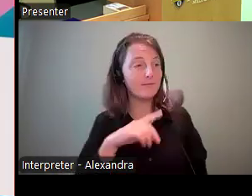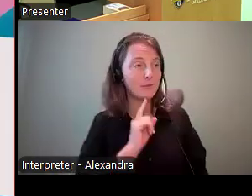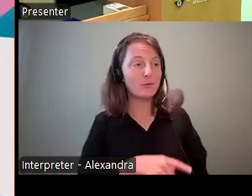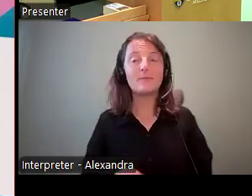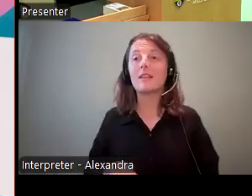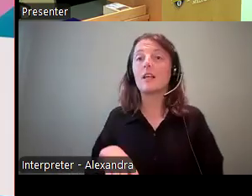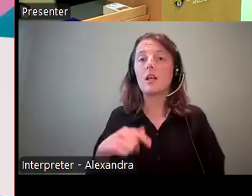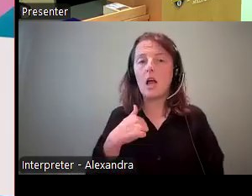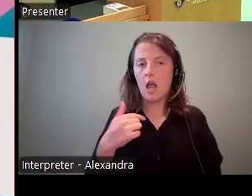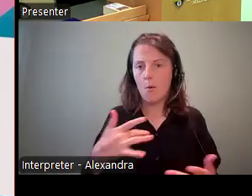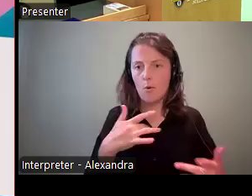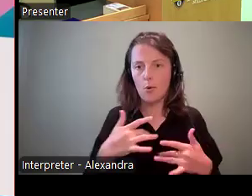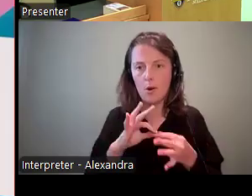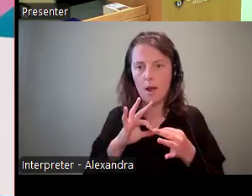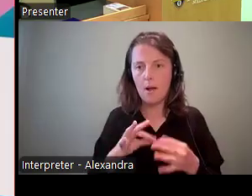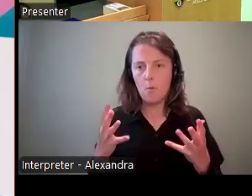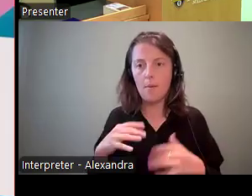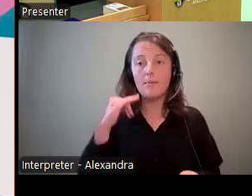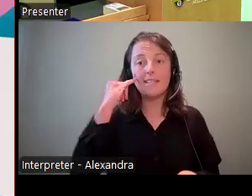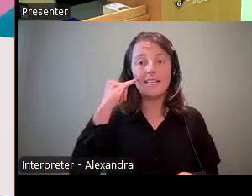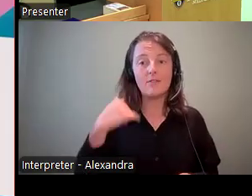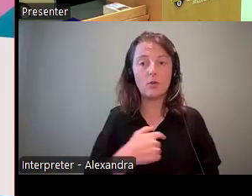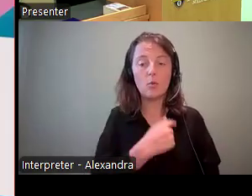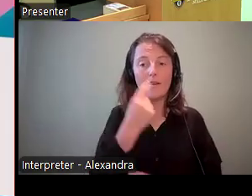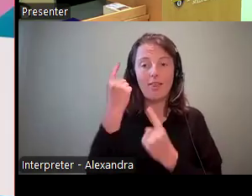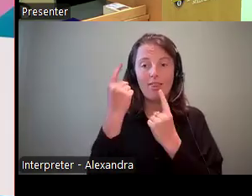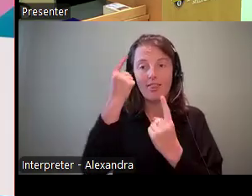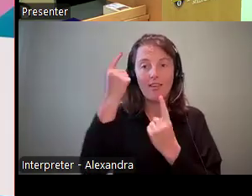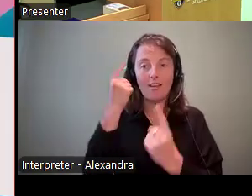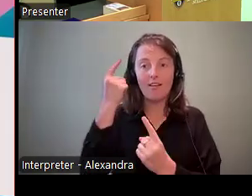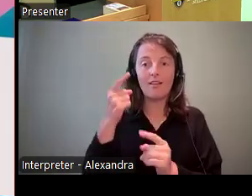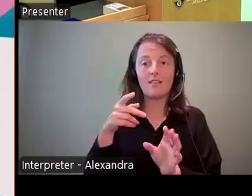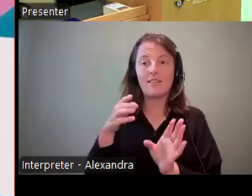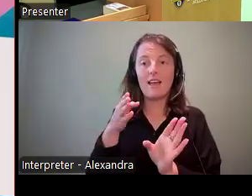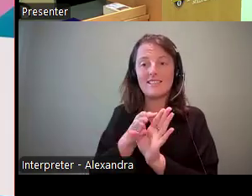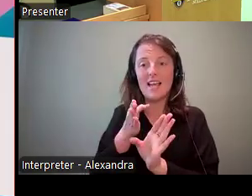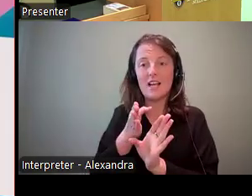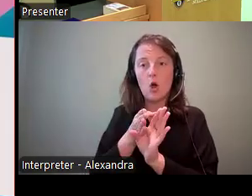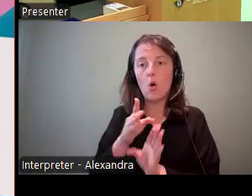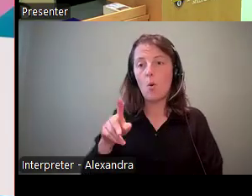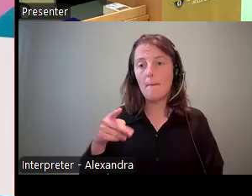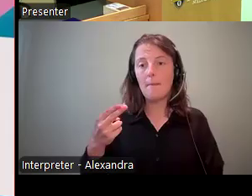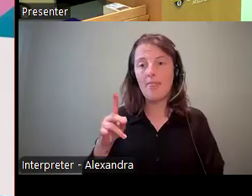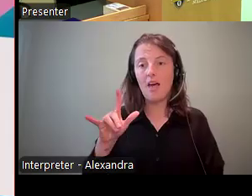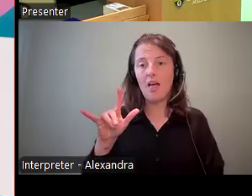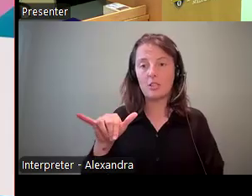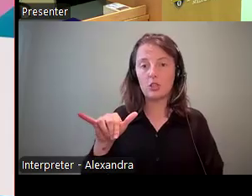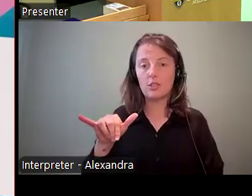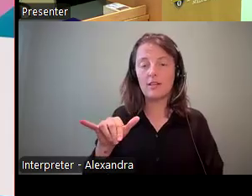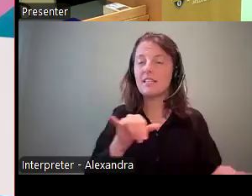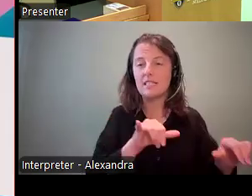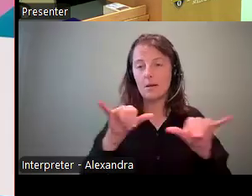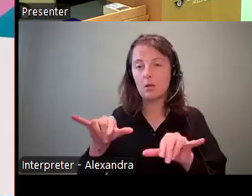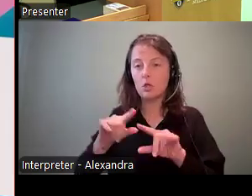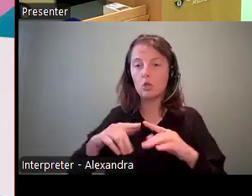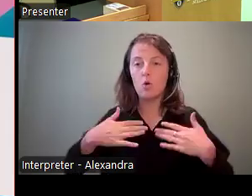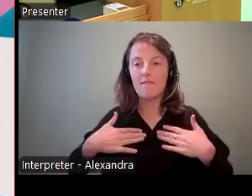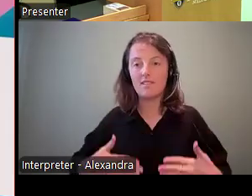about. So if if we think that psychopathology is similar to physical pathology, that we are all